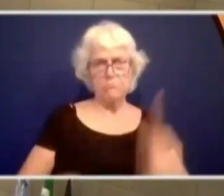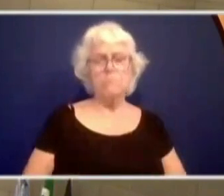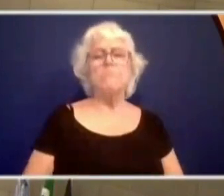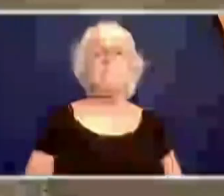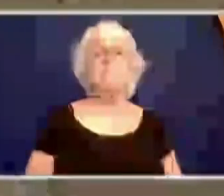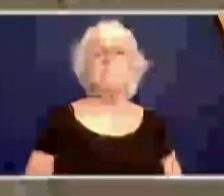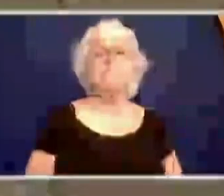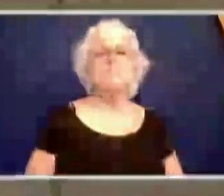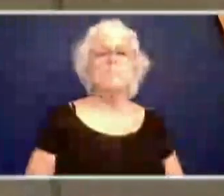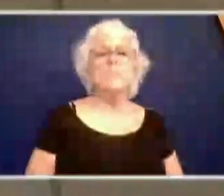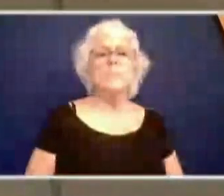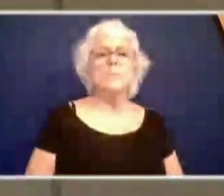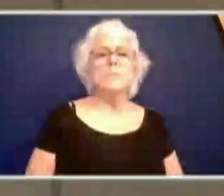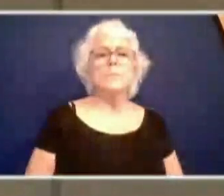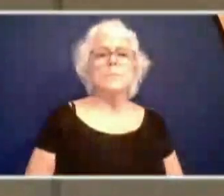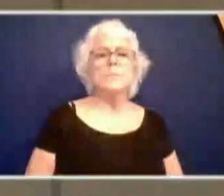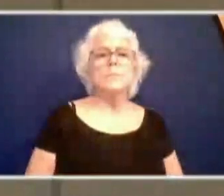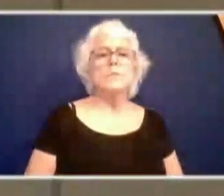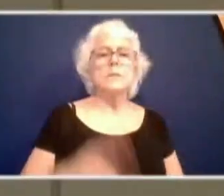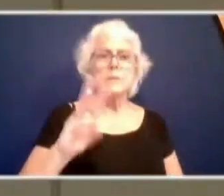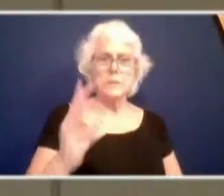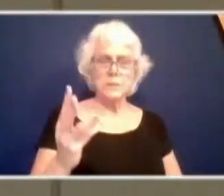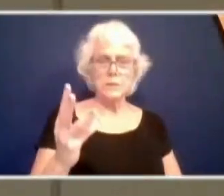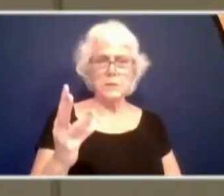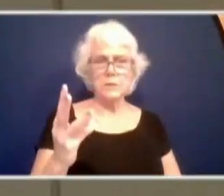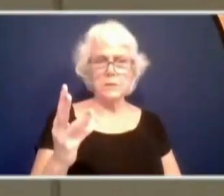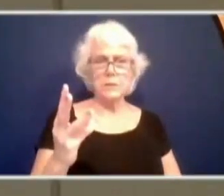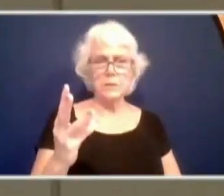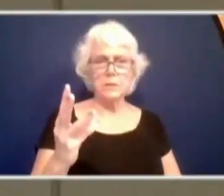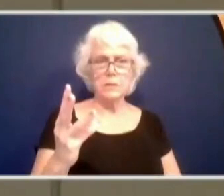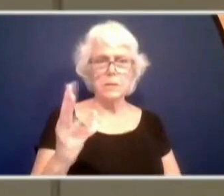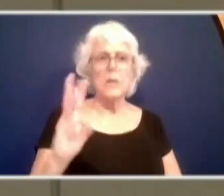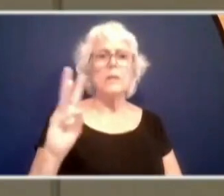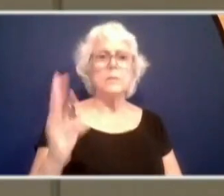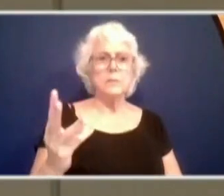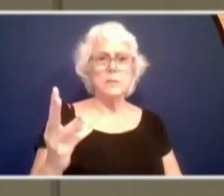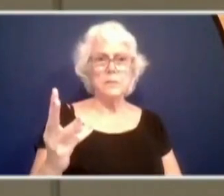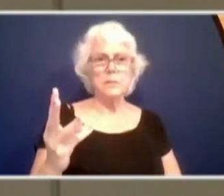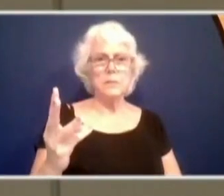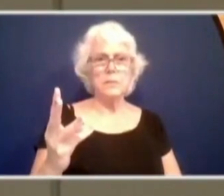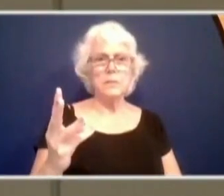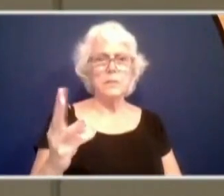Losing count, the 6. Right, yeah, the 6th action item before us this evening